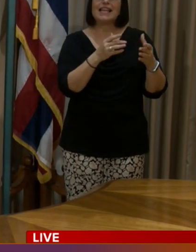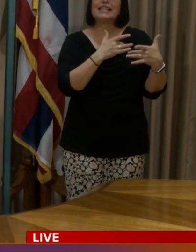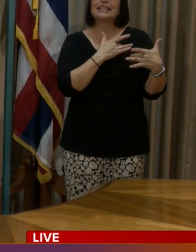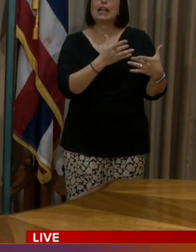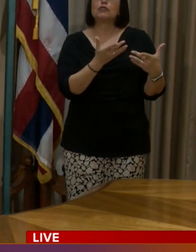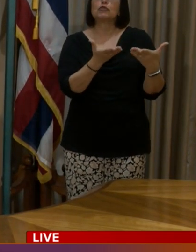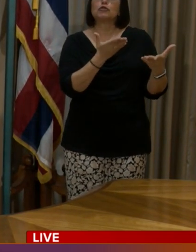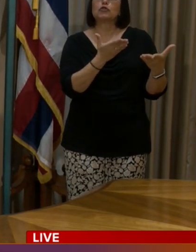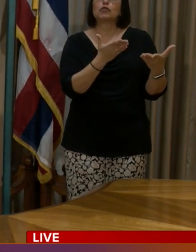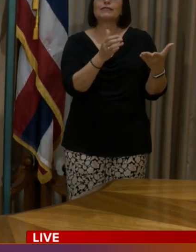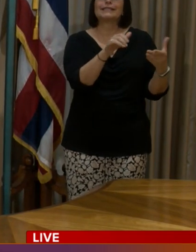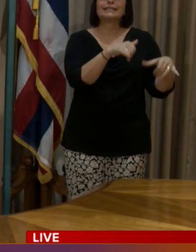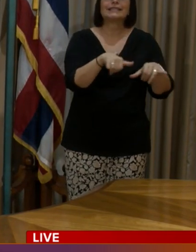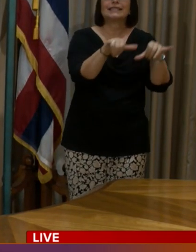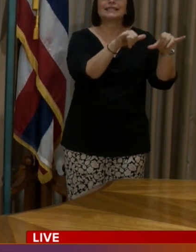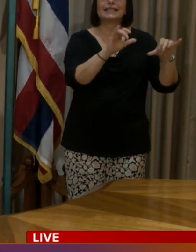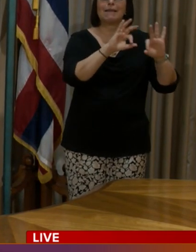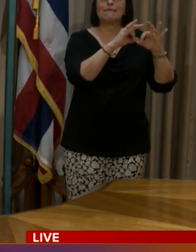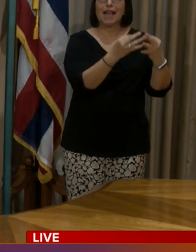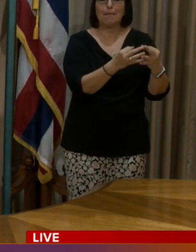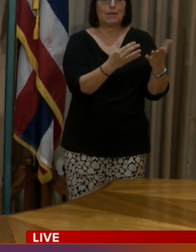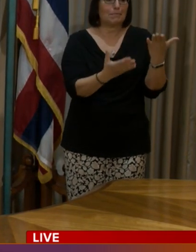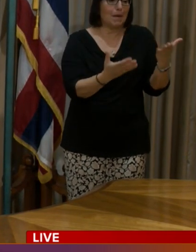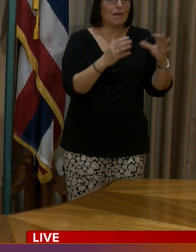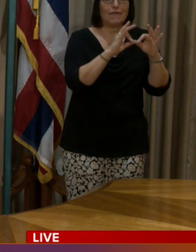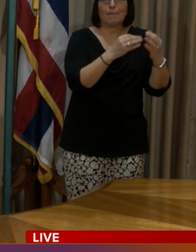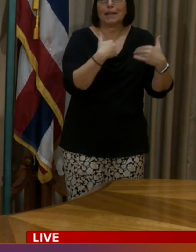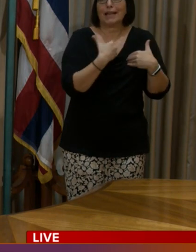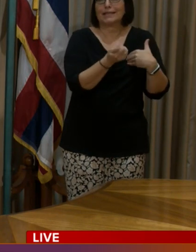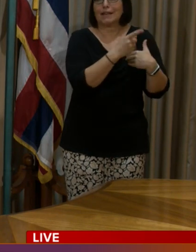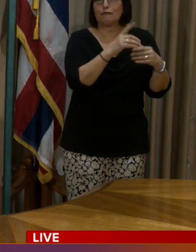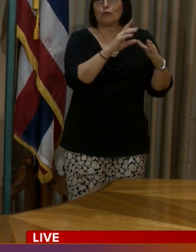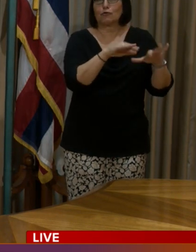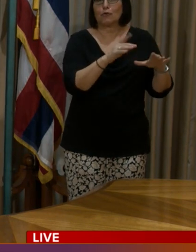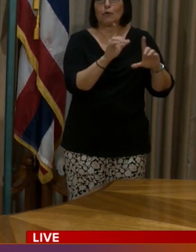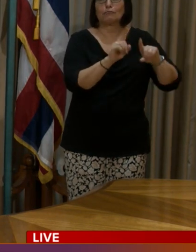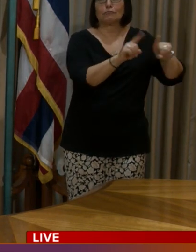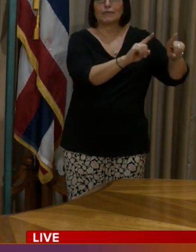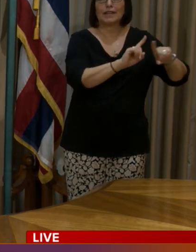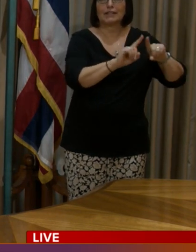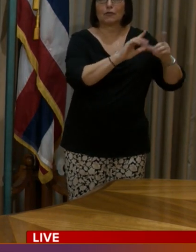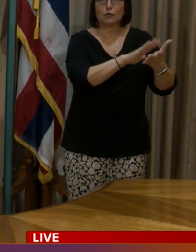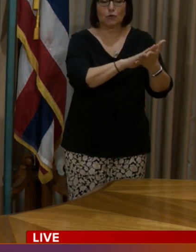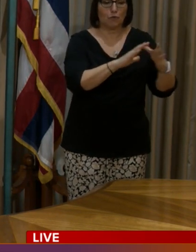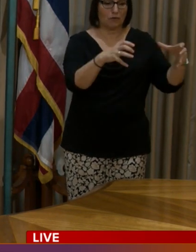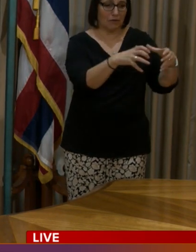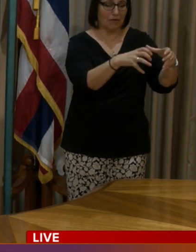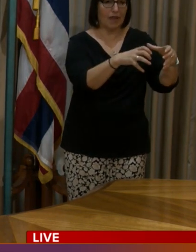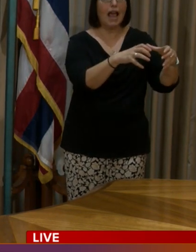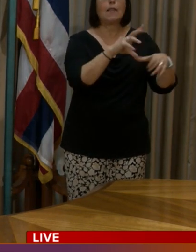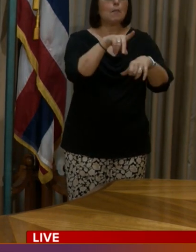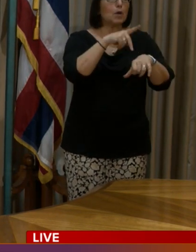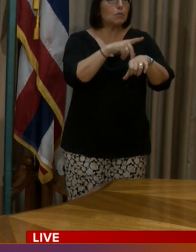FEEDERS TO ONE ANOTHER AND TEND TO SERVE THE SAME FAMILIES WITH